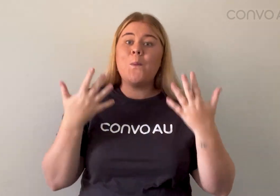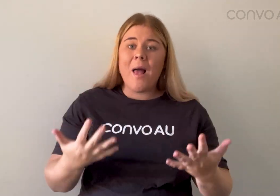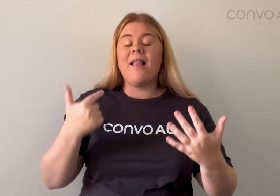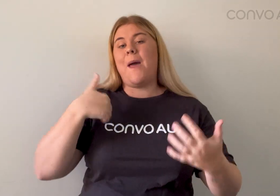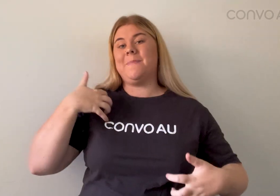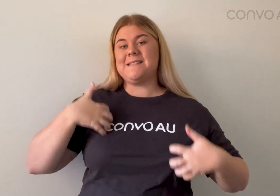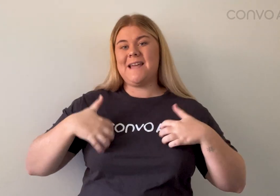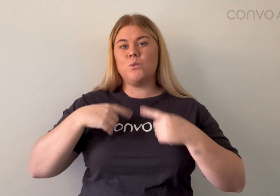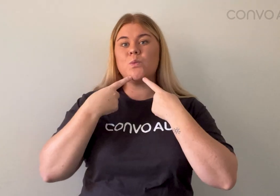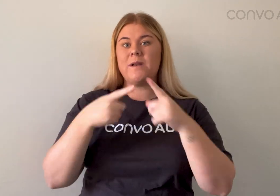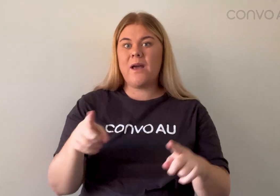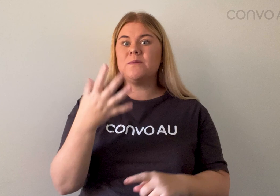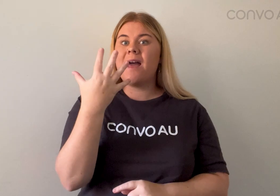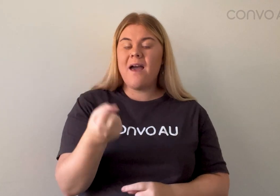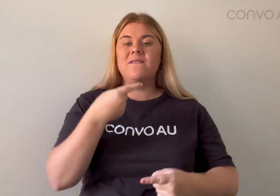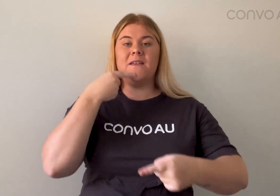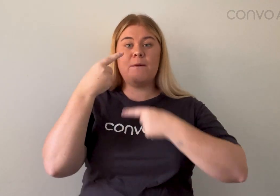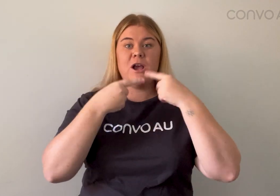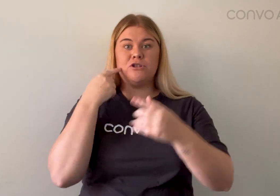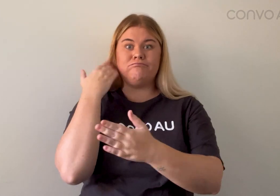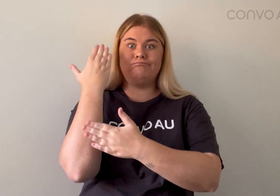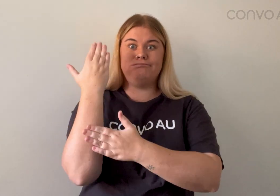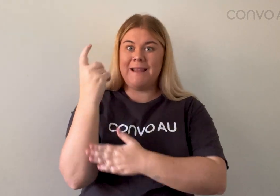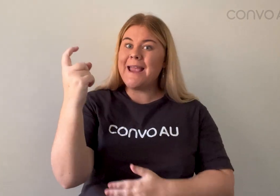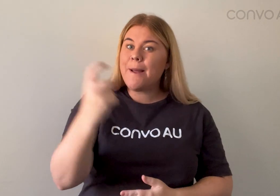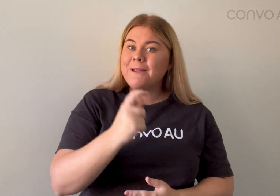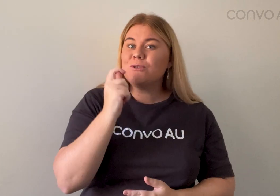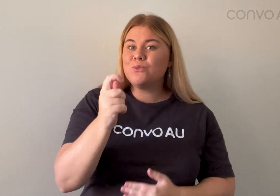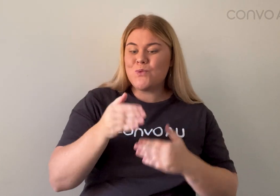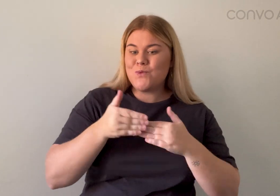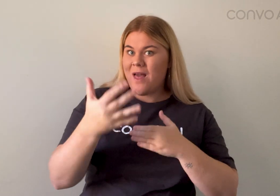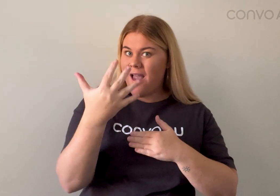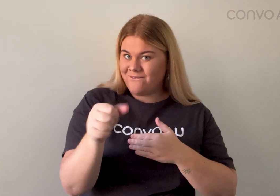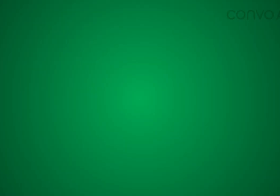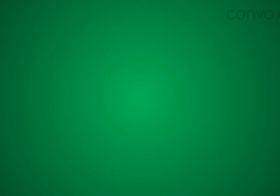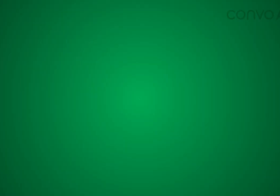We are excited to announce that we have an information session!